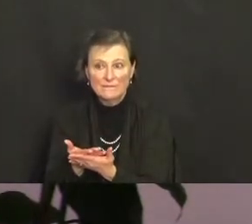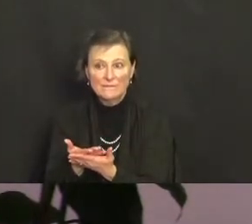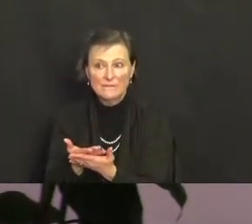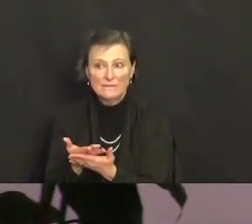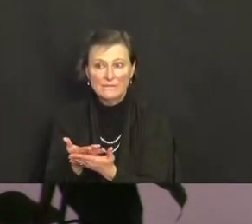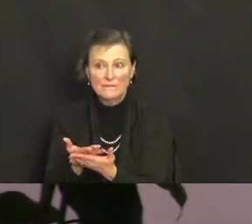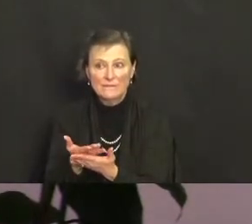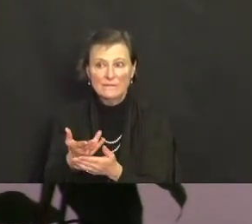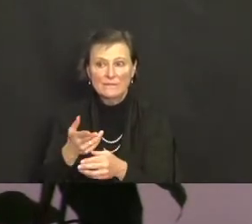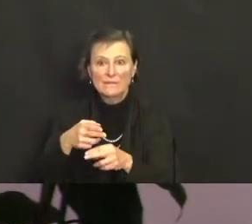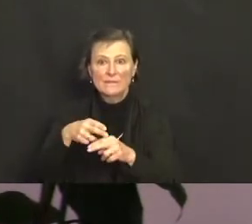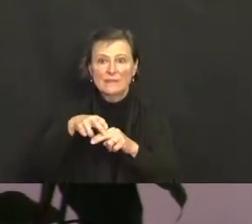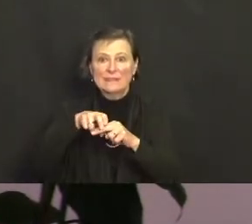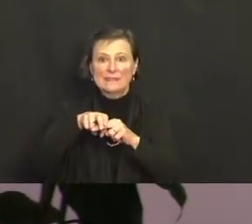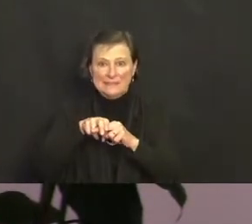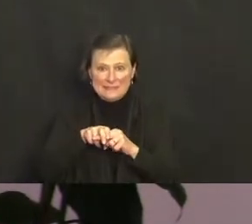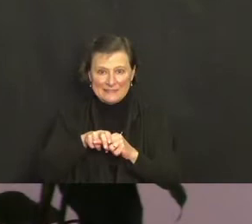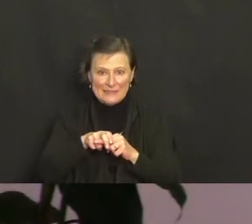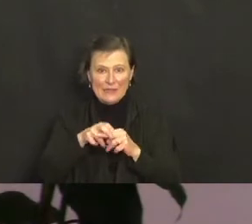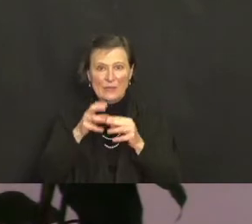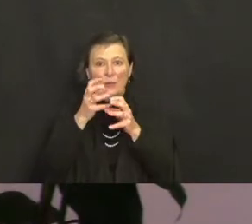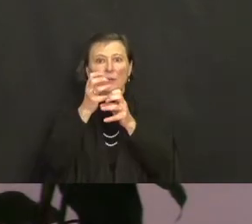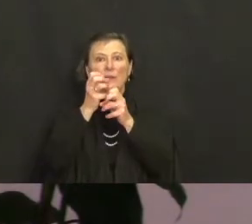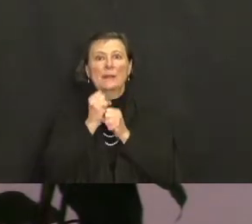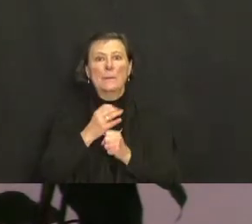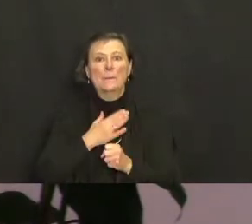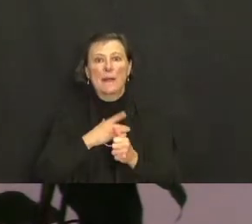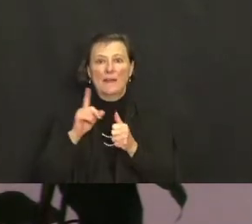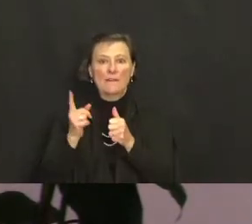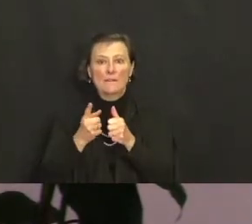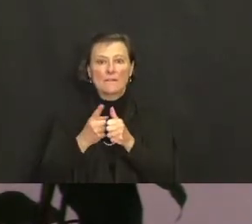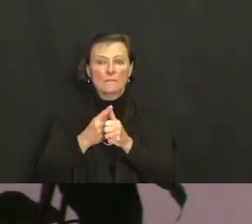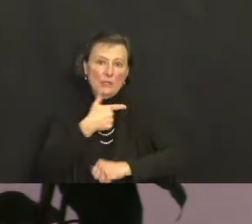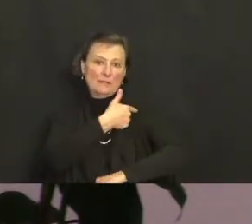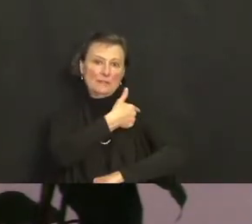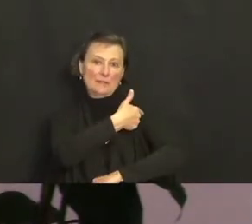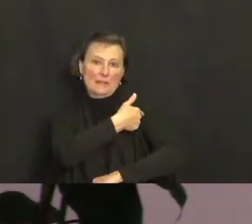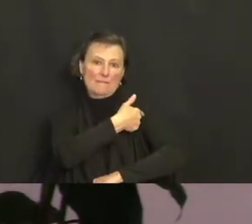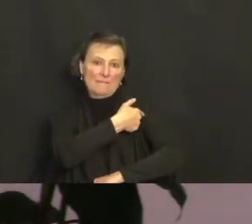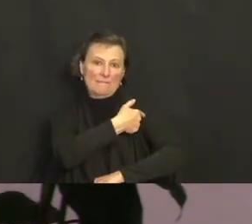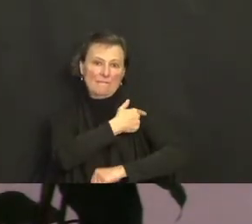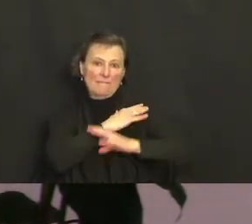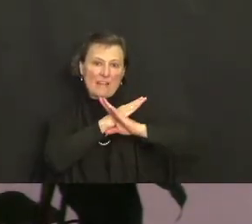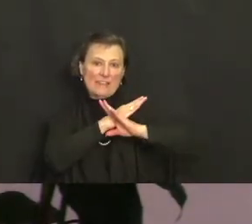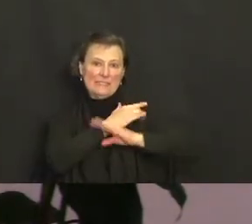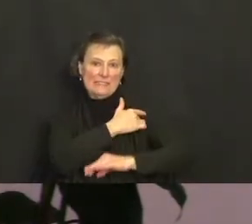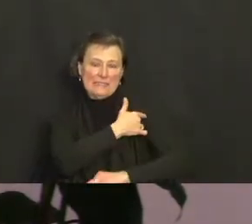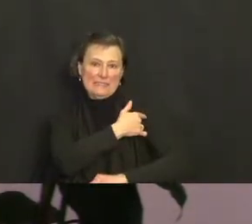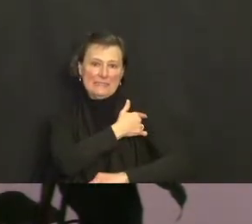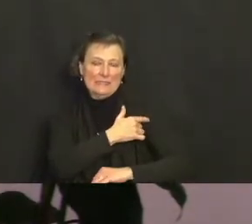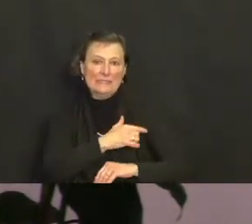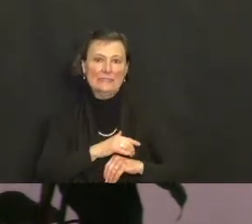Sit down to get my first vaccine.